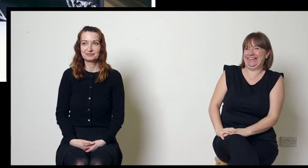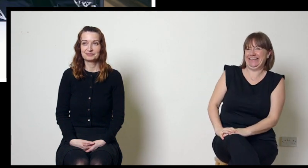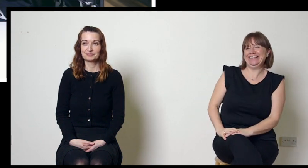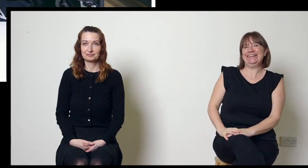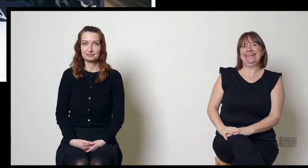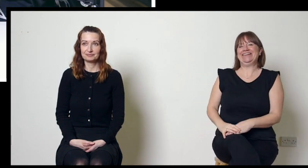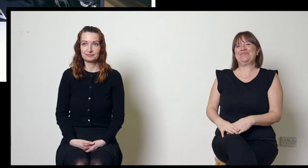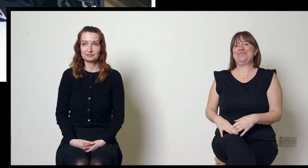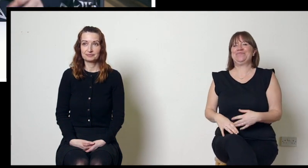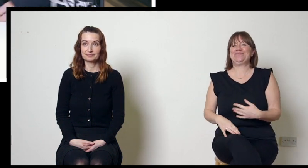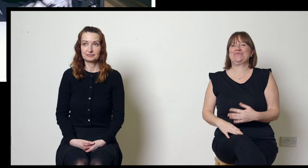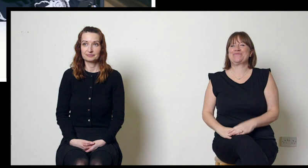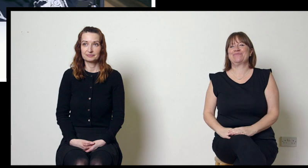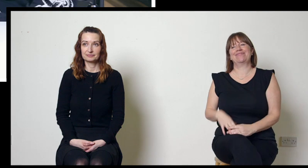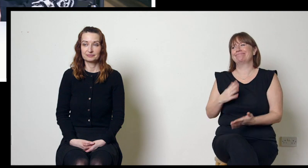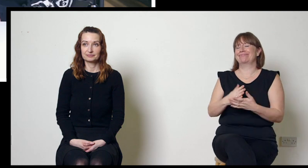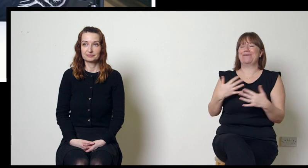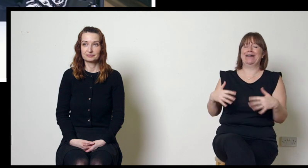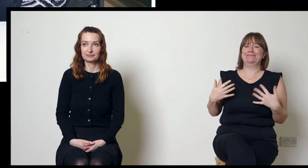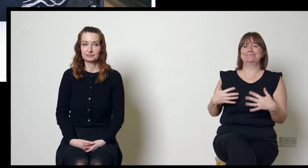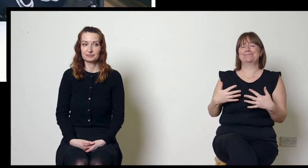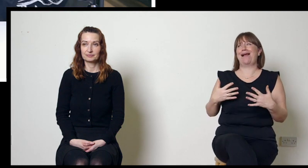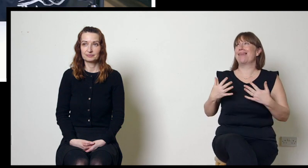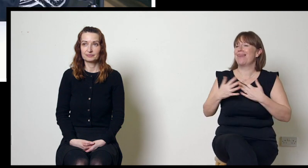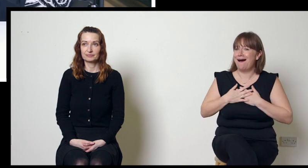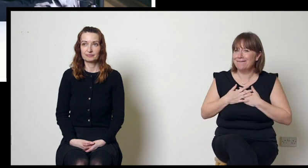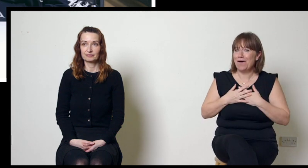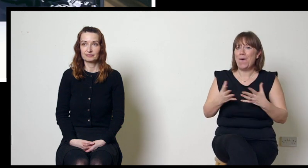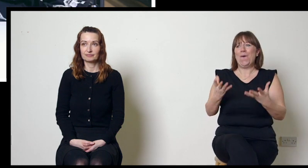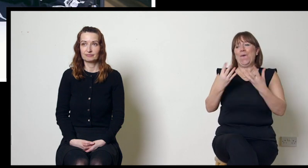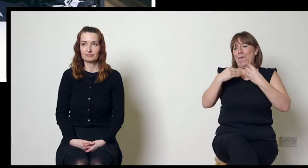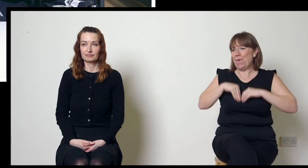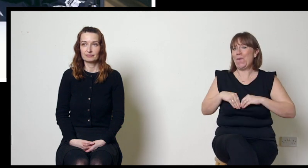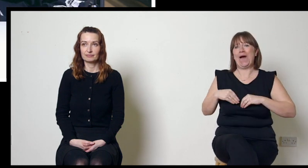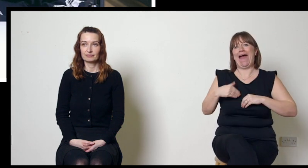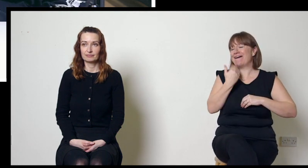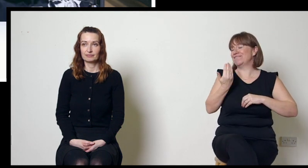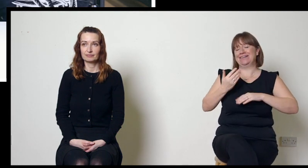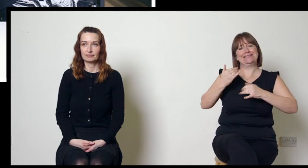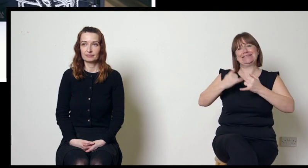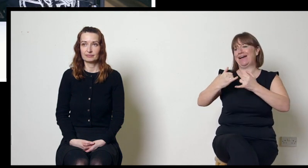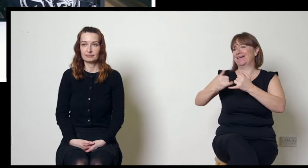it's been sensational. I've like loved and embraced every second of it, but the connections